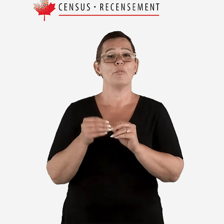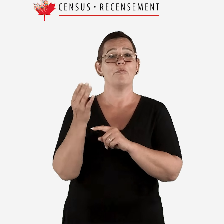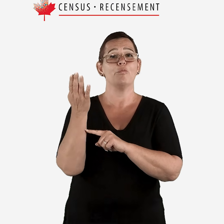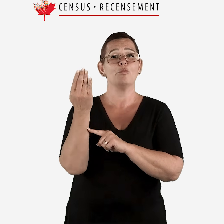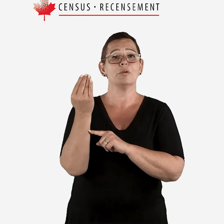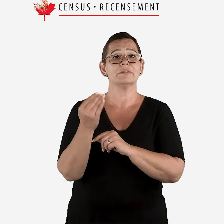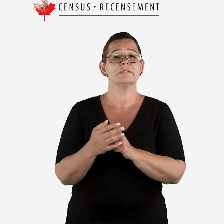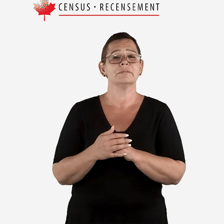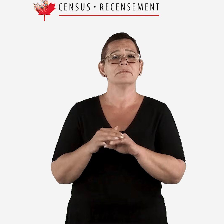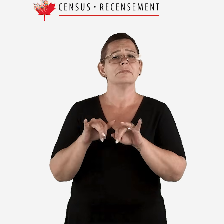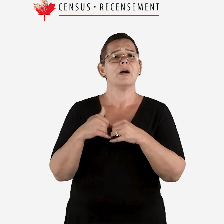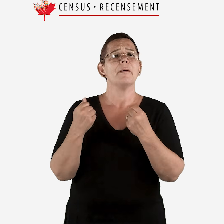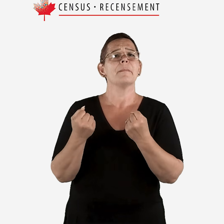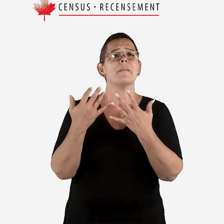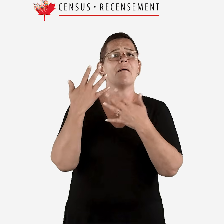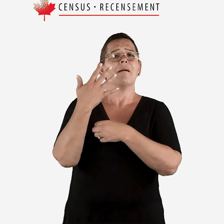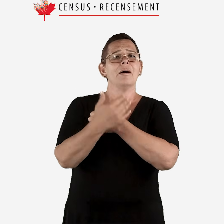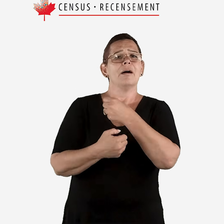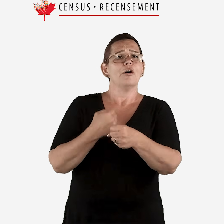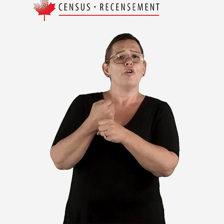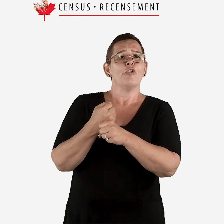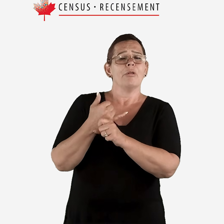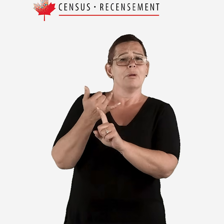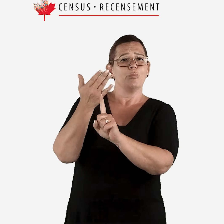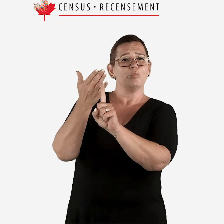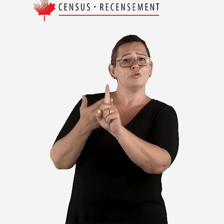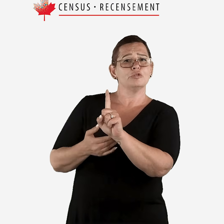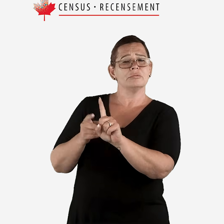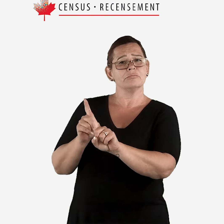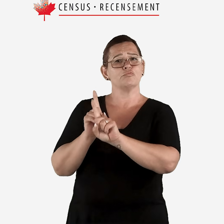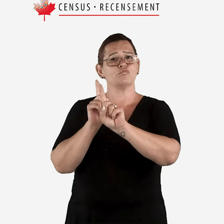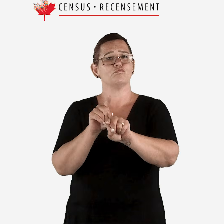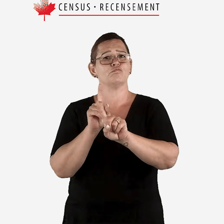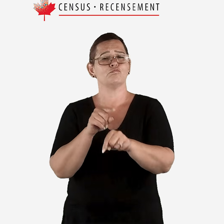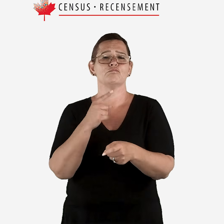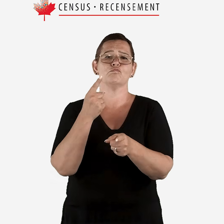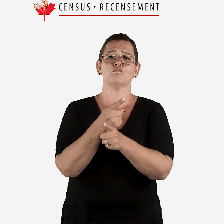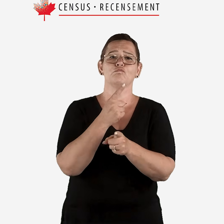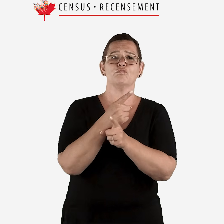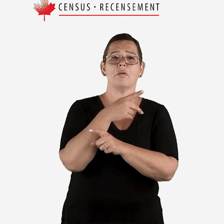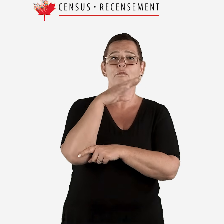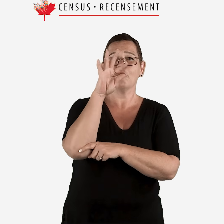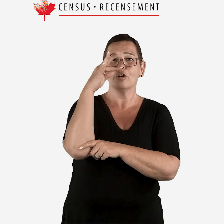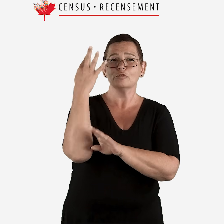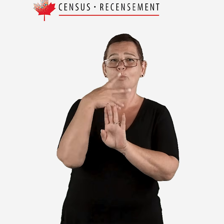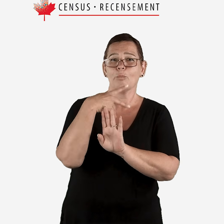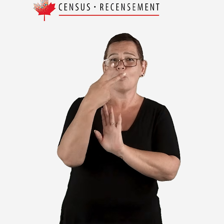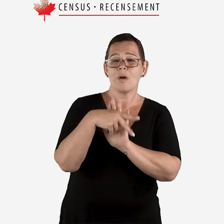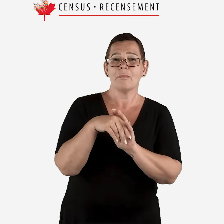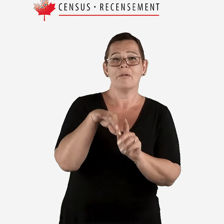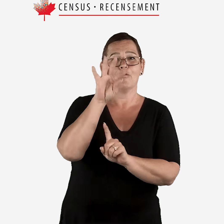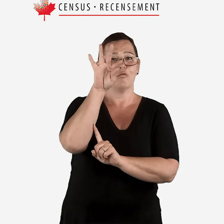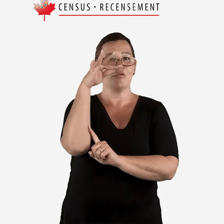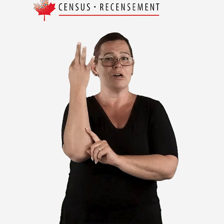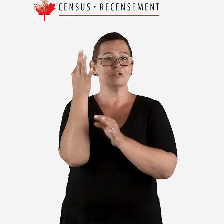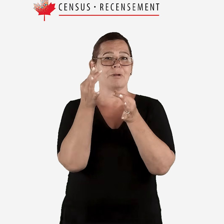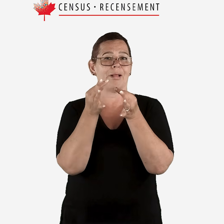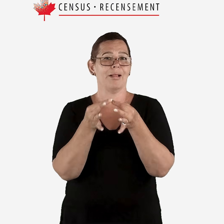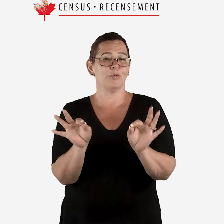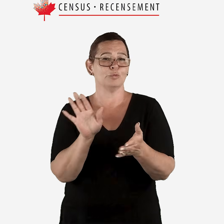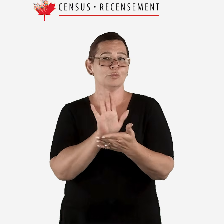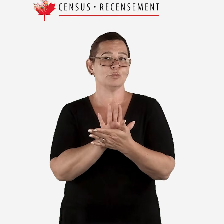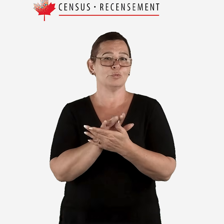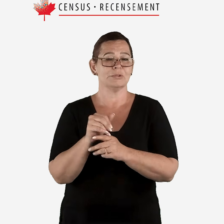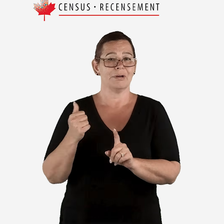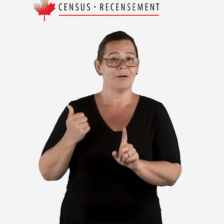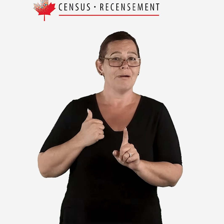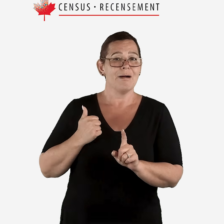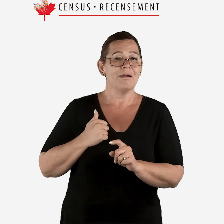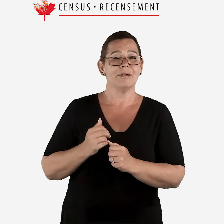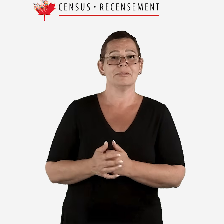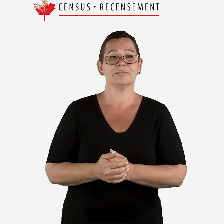14. For how many years did this person attend a regular French program in a French-language school in Canada?